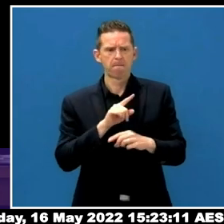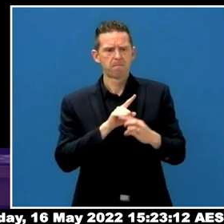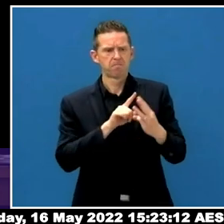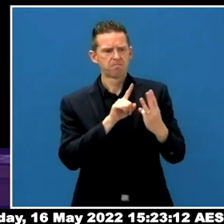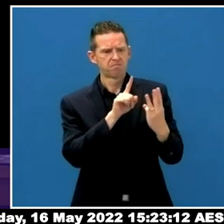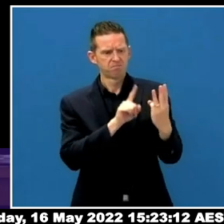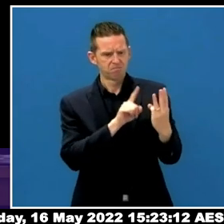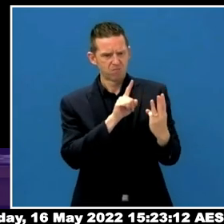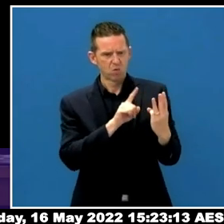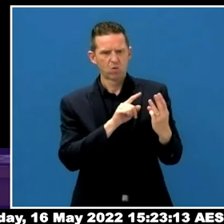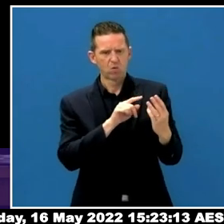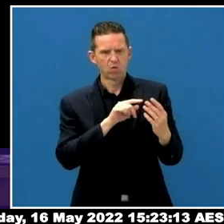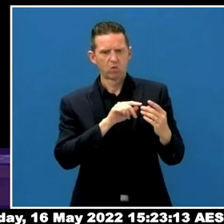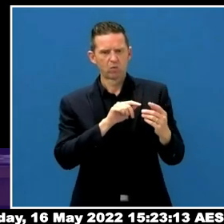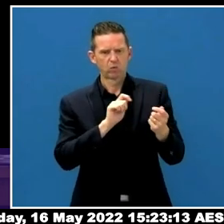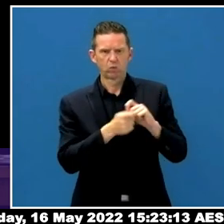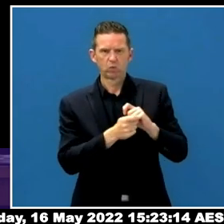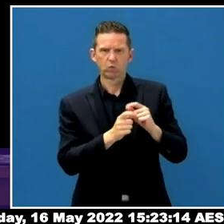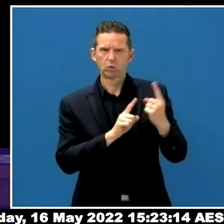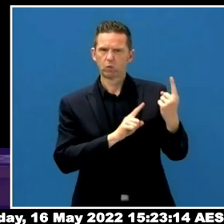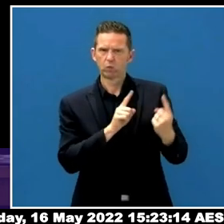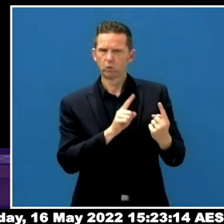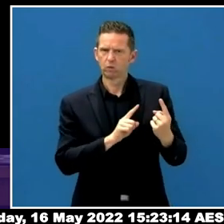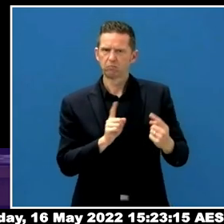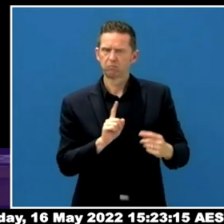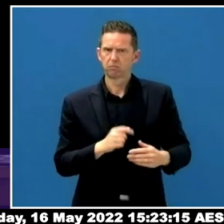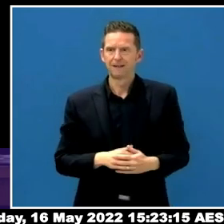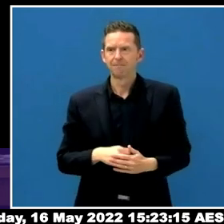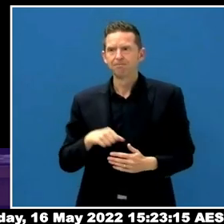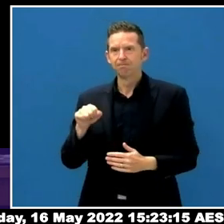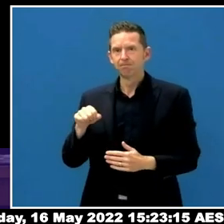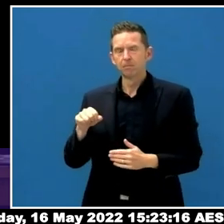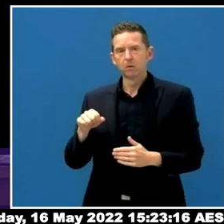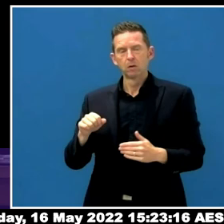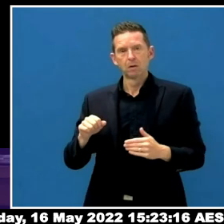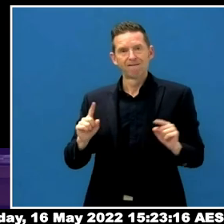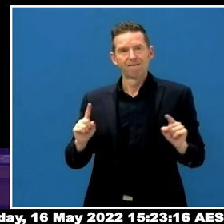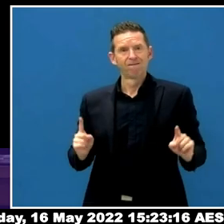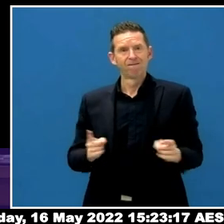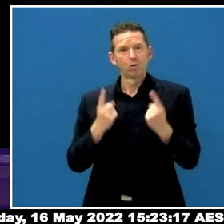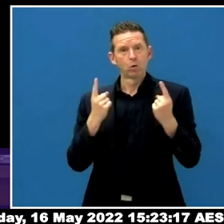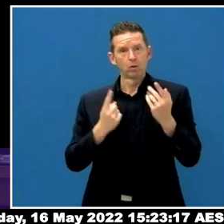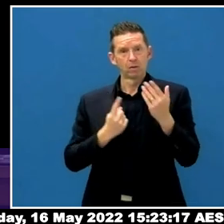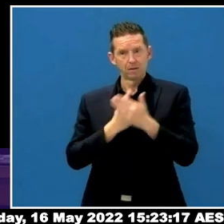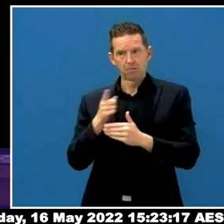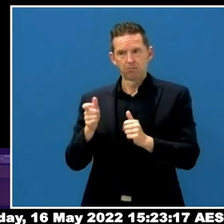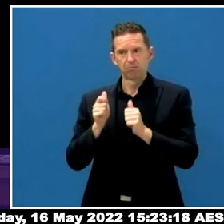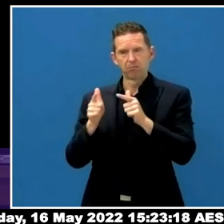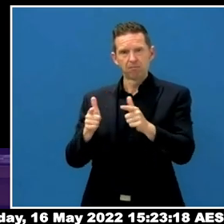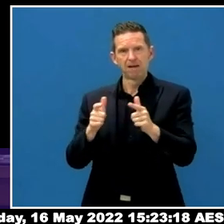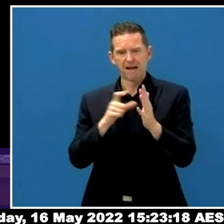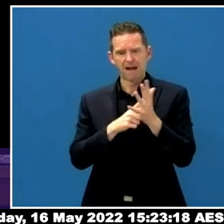He - the very first day that he attended Club Afford, which I think was around the end